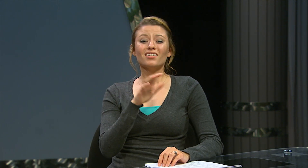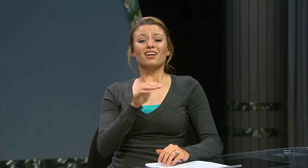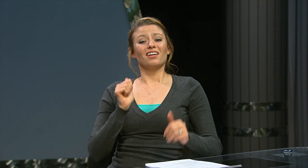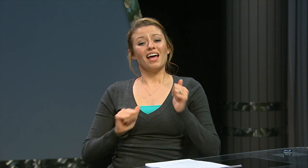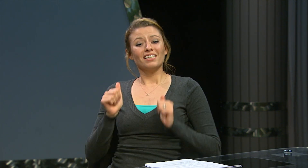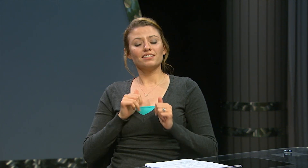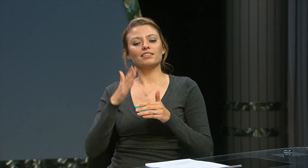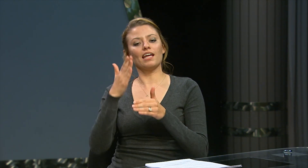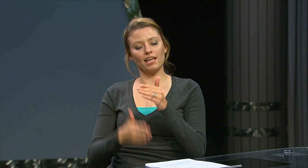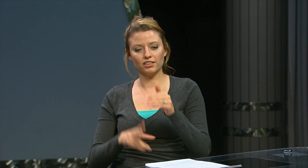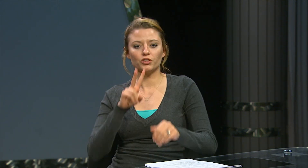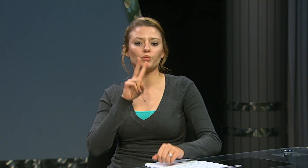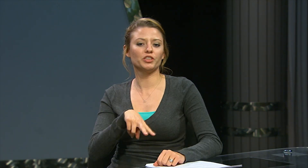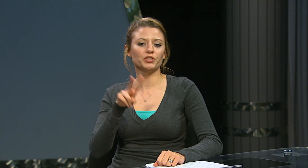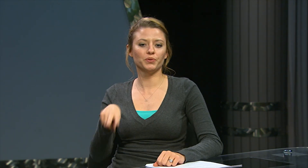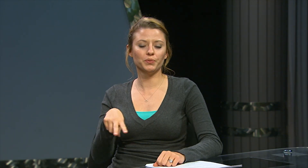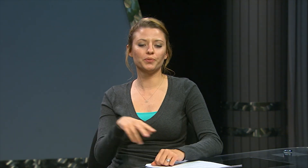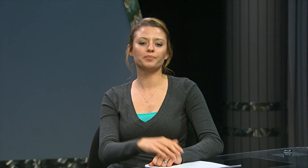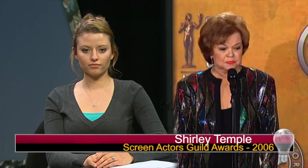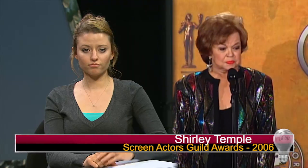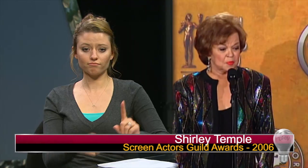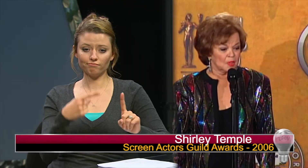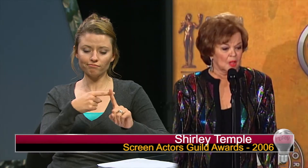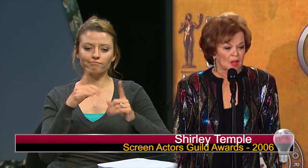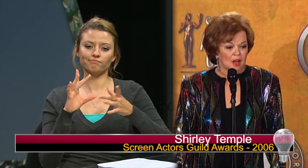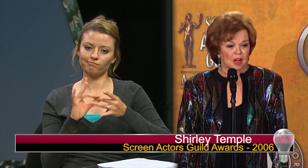ACTING CAREER AT 22.